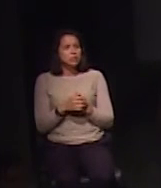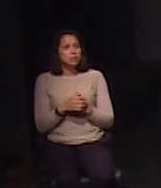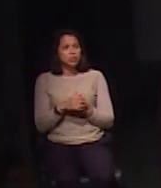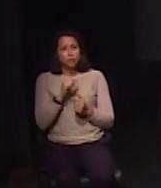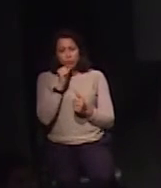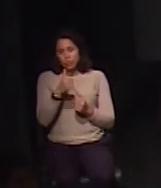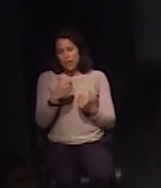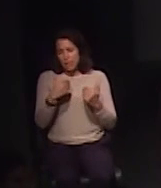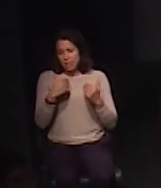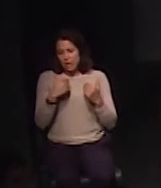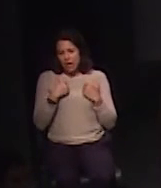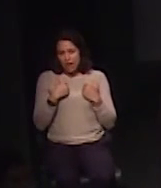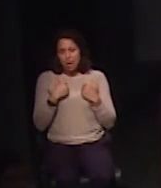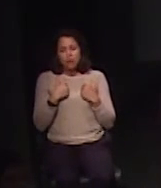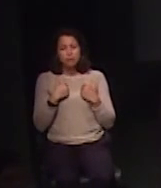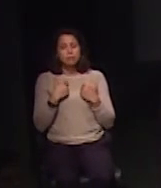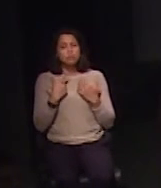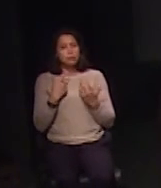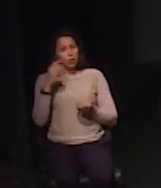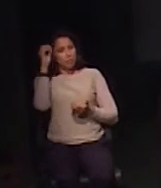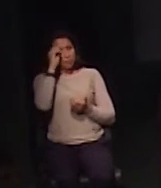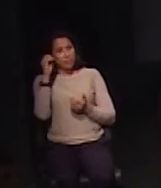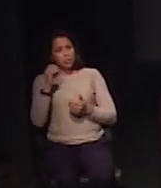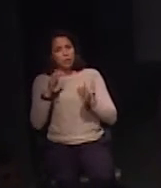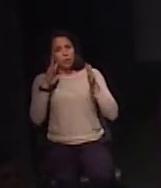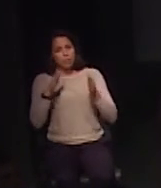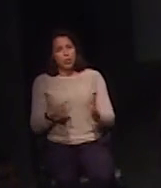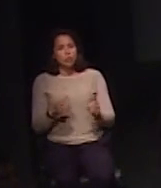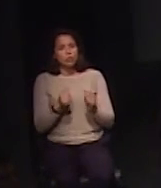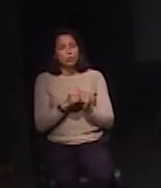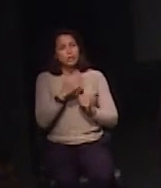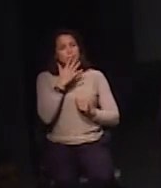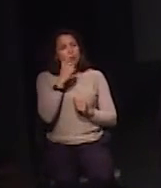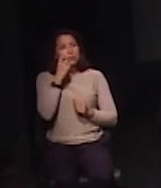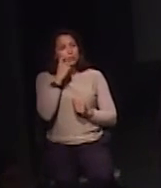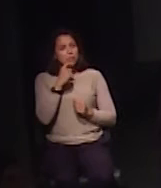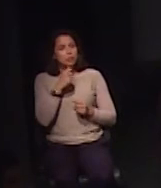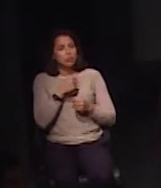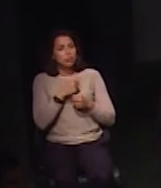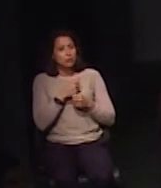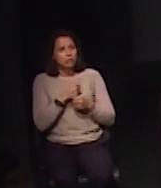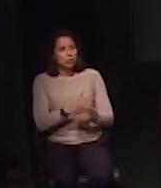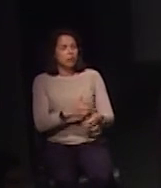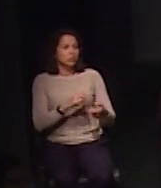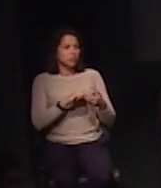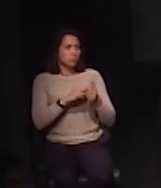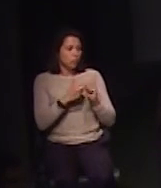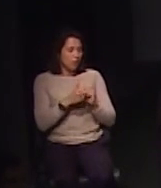a voice of a person of color is problematic at the very least, so I guess that’s a comment.